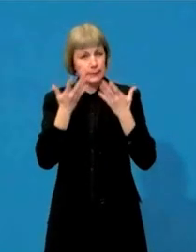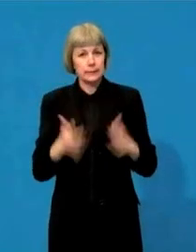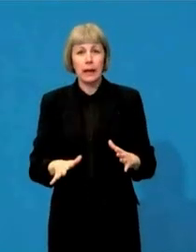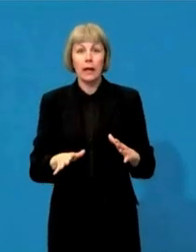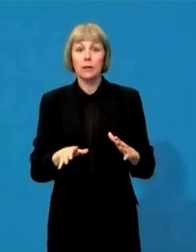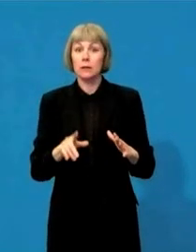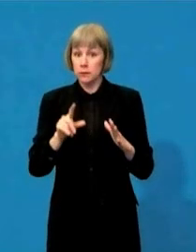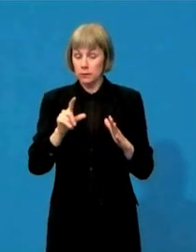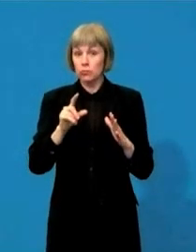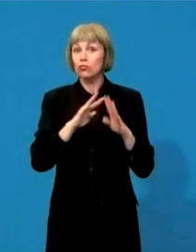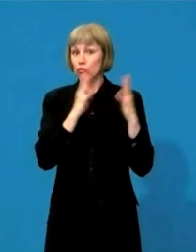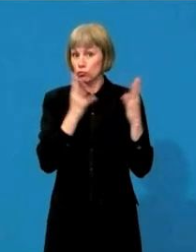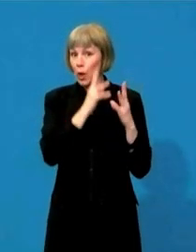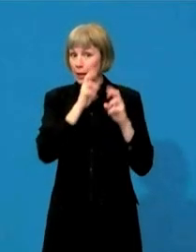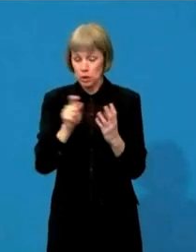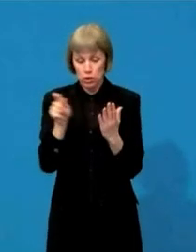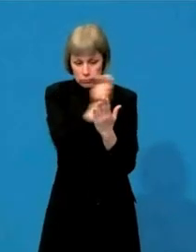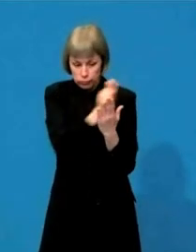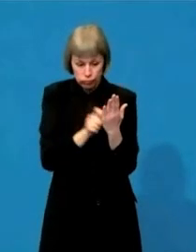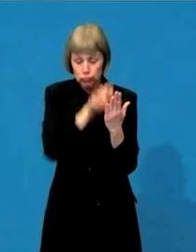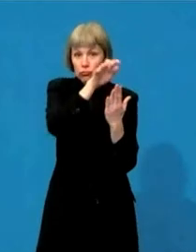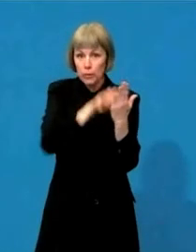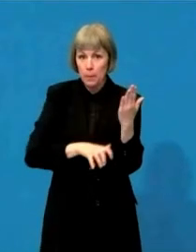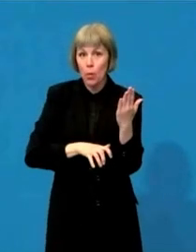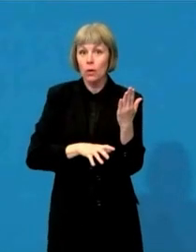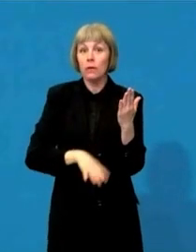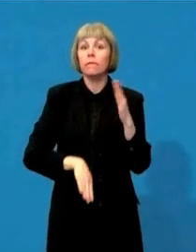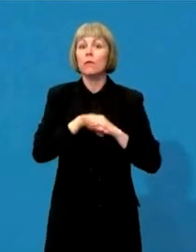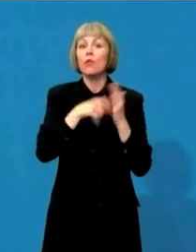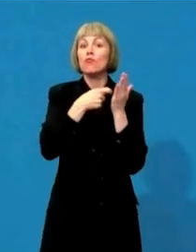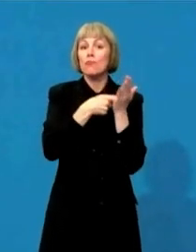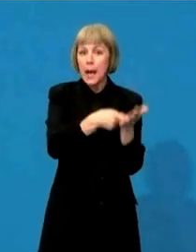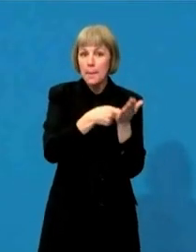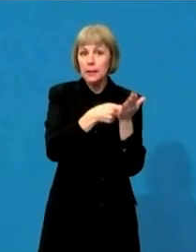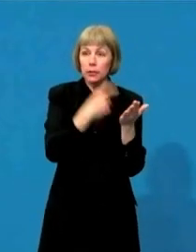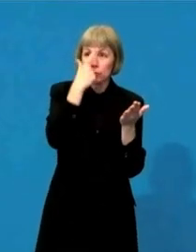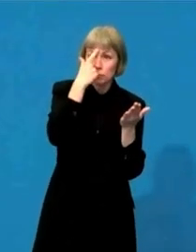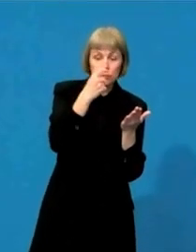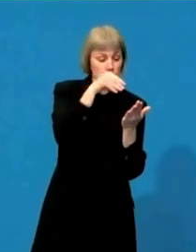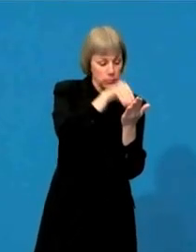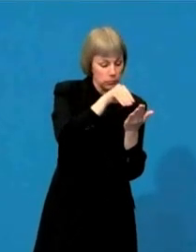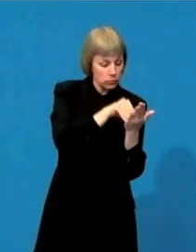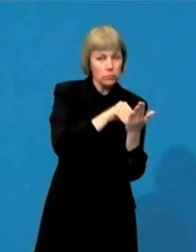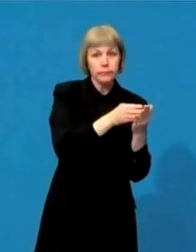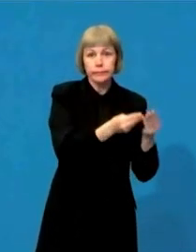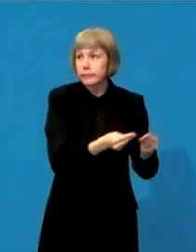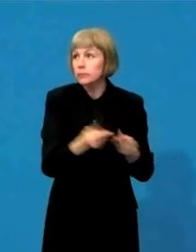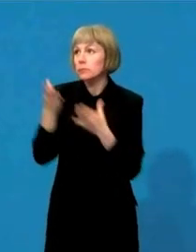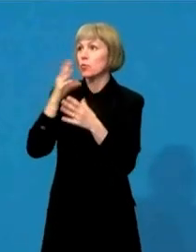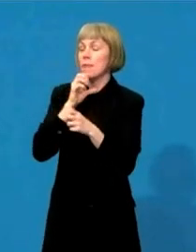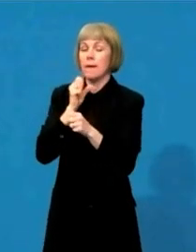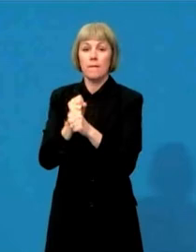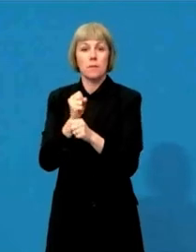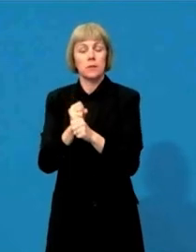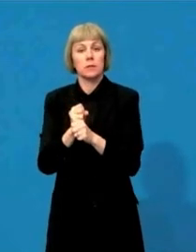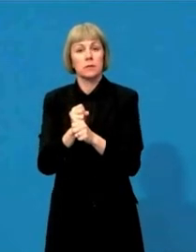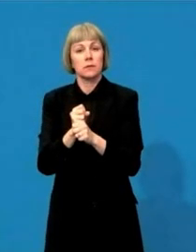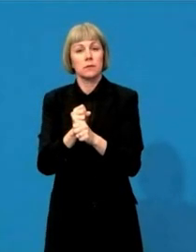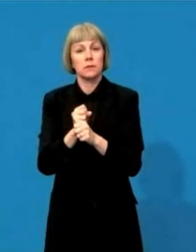government, but somewhere I have hope in this new government that things will